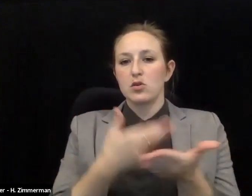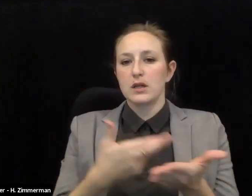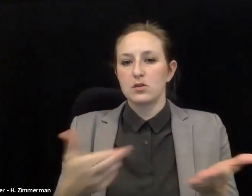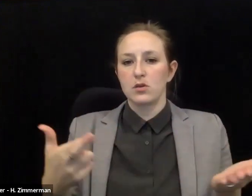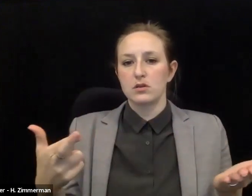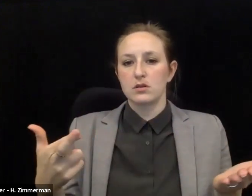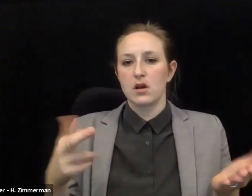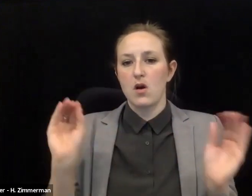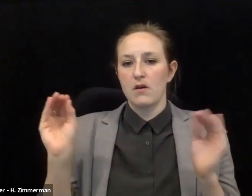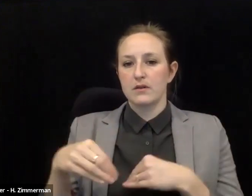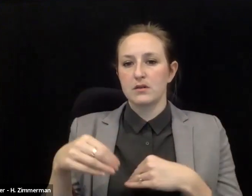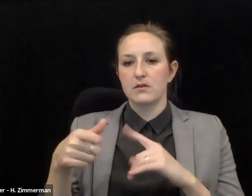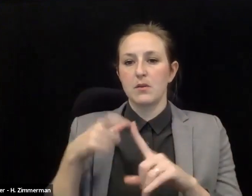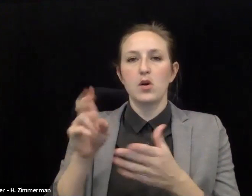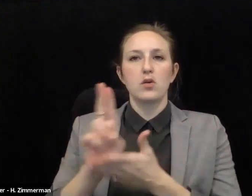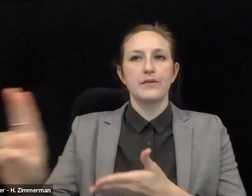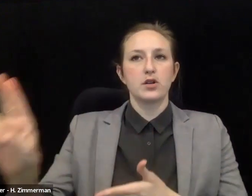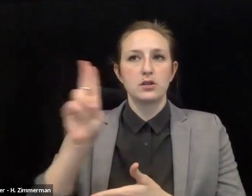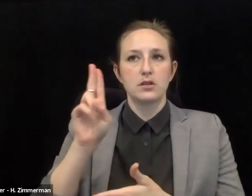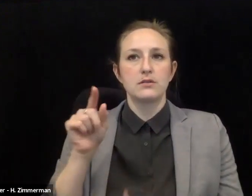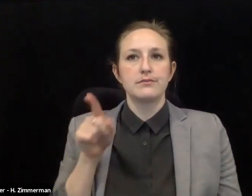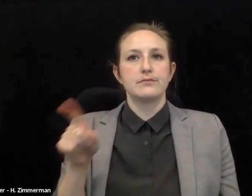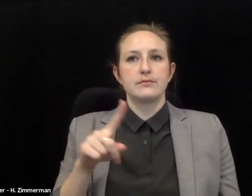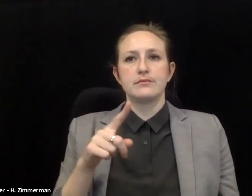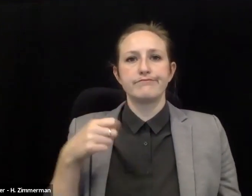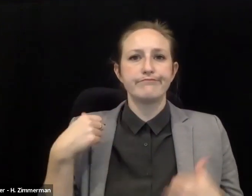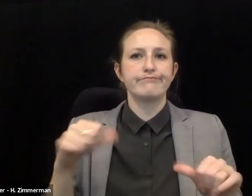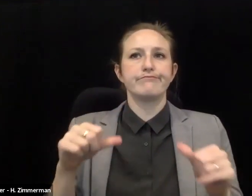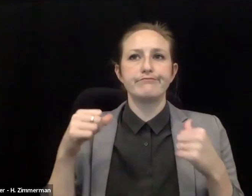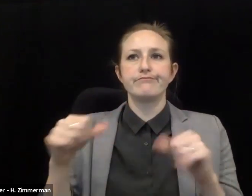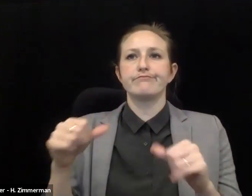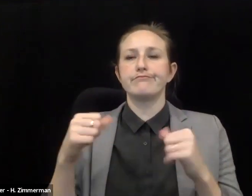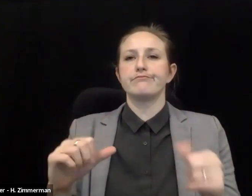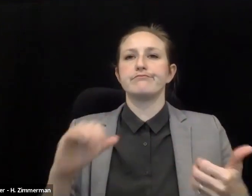office at a university and he has been trying to bridge relations with global engagement.